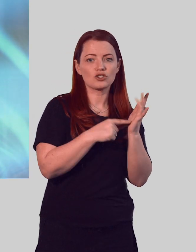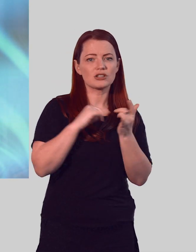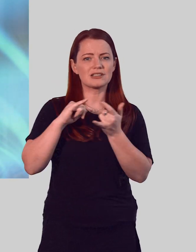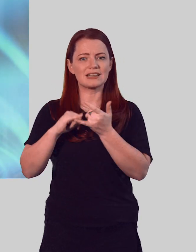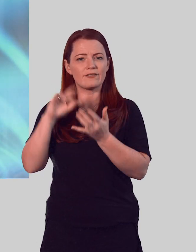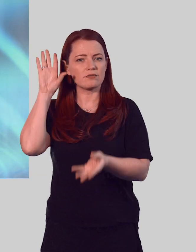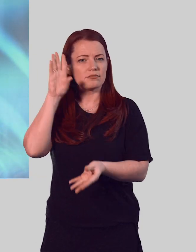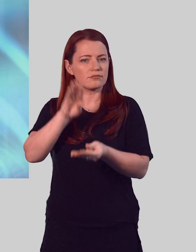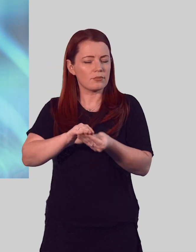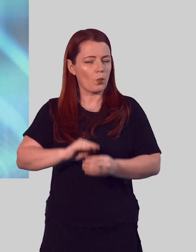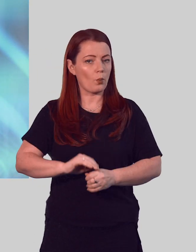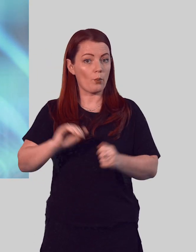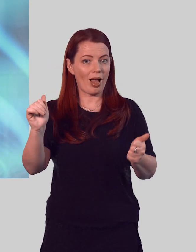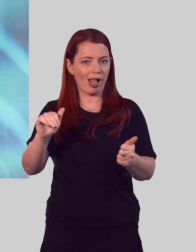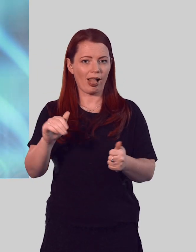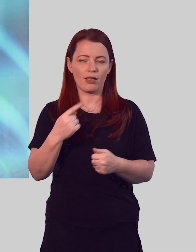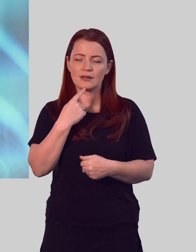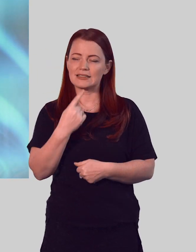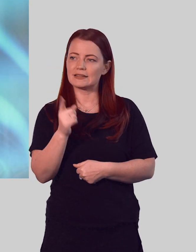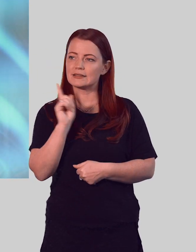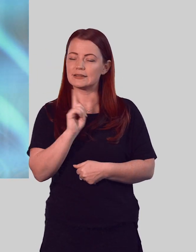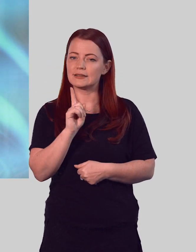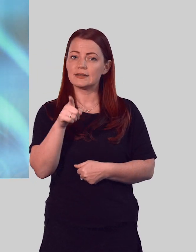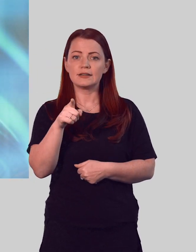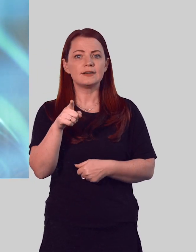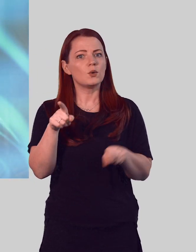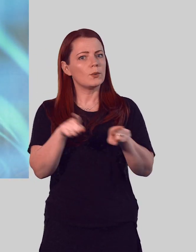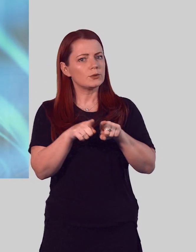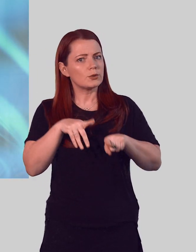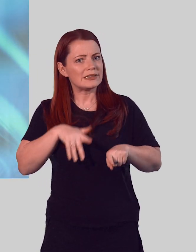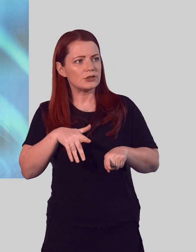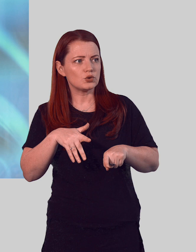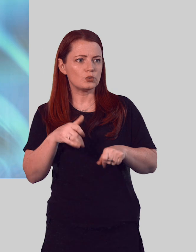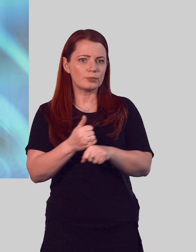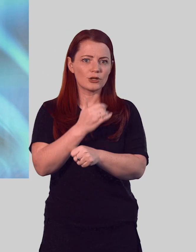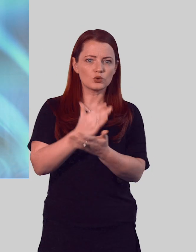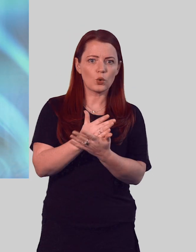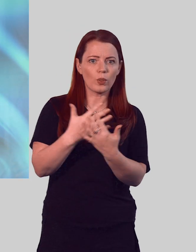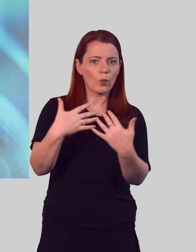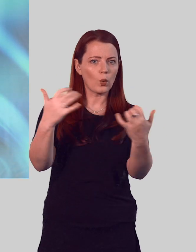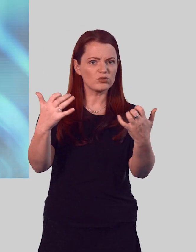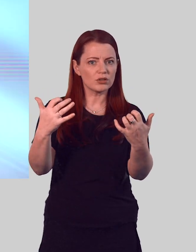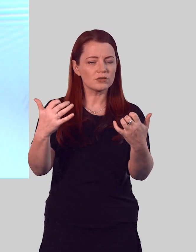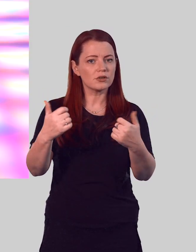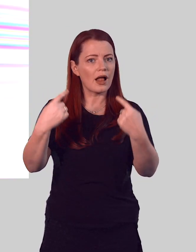this up very well when he says you also need to allow the audience the choice to not participate at times.